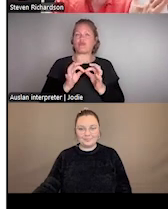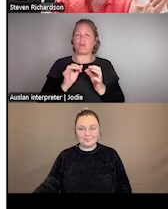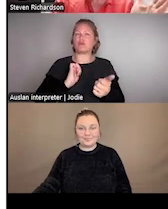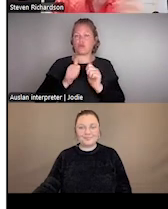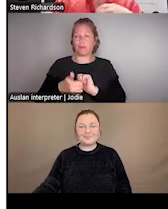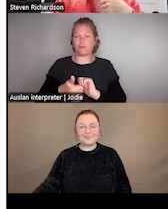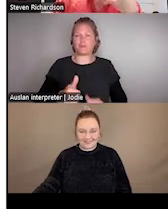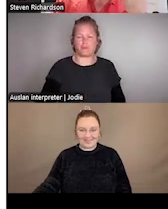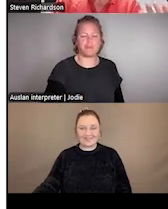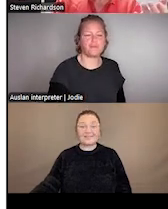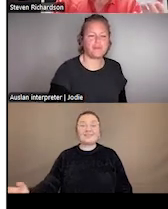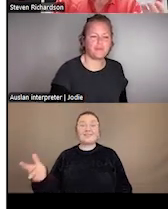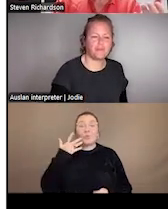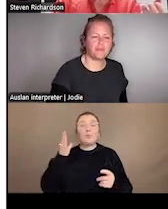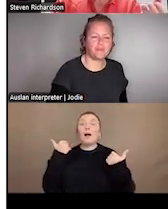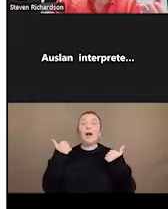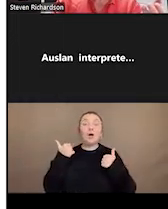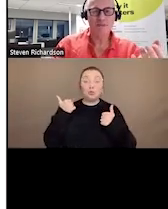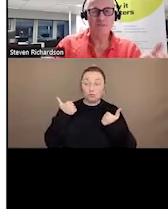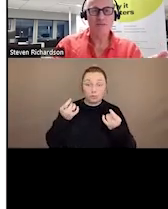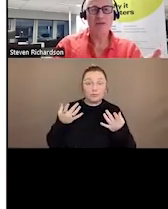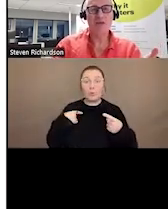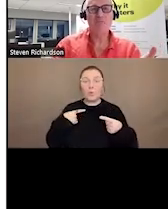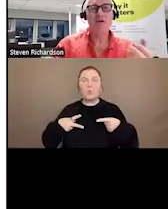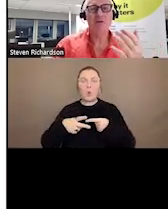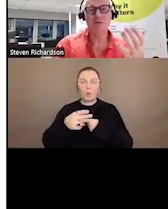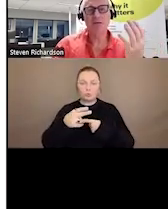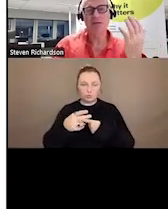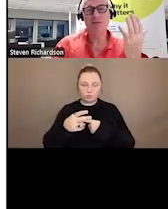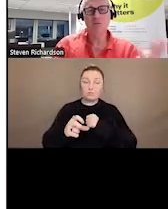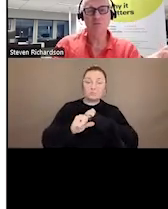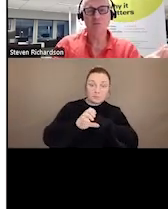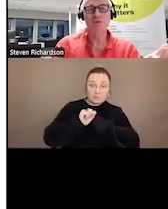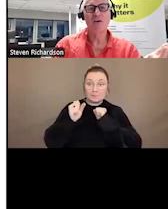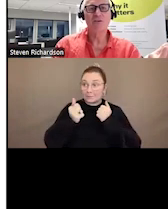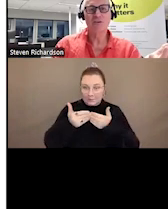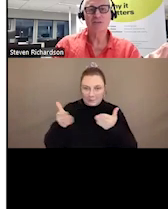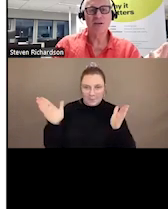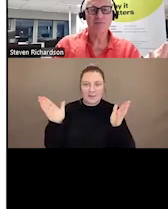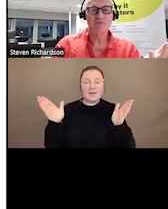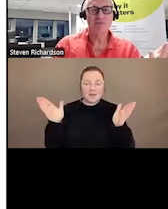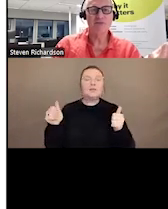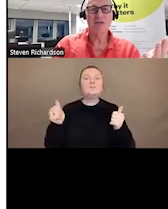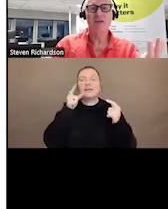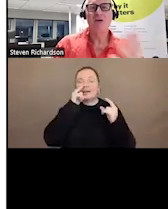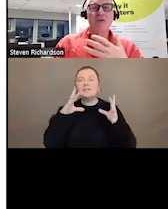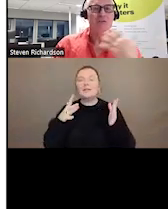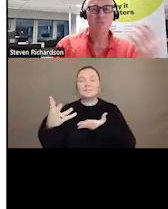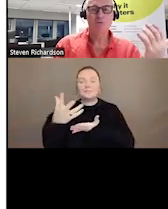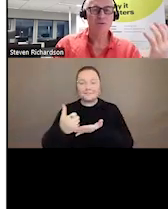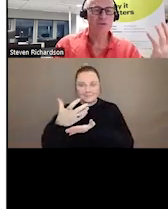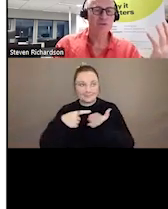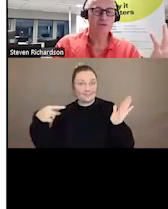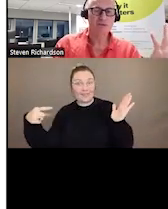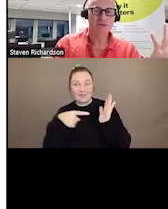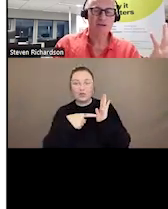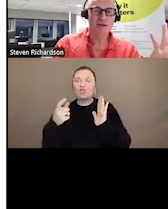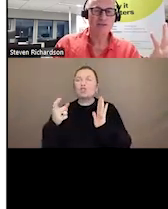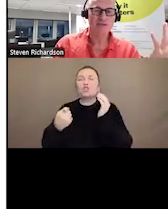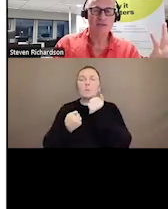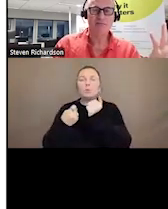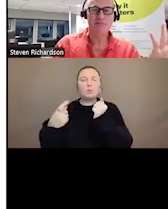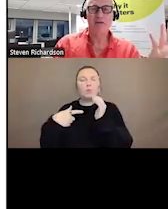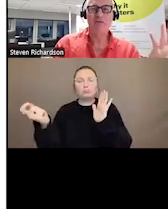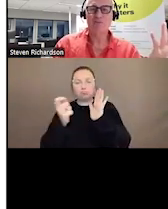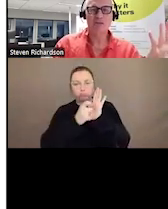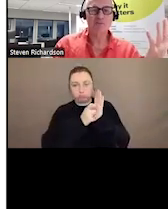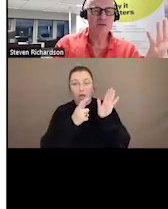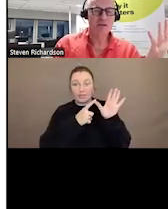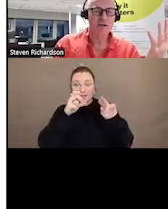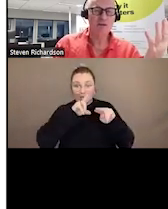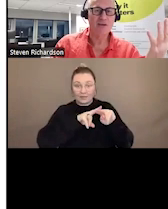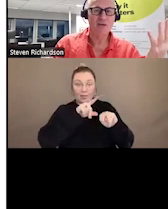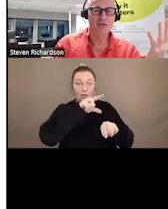have launched the campaign publicly, you can start fundraising. Support is linked to the ACF. They